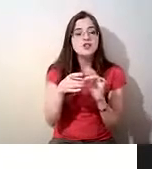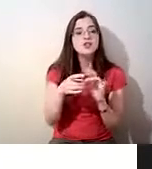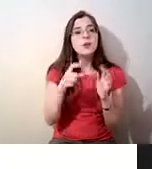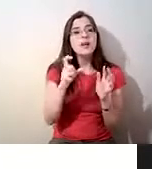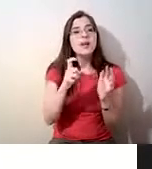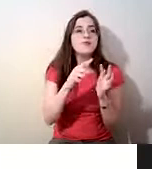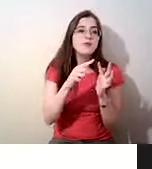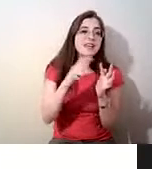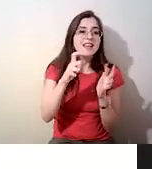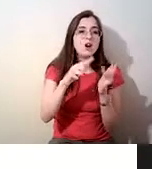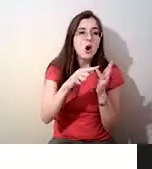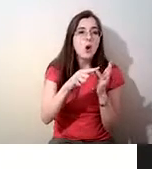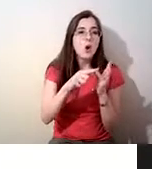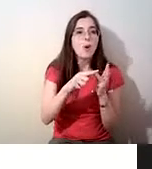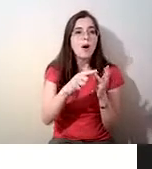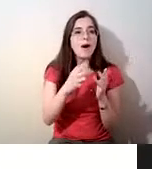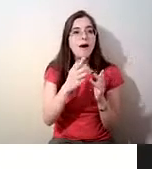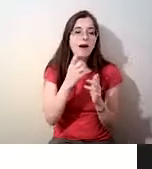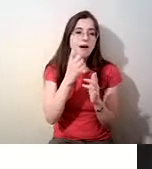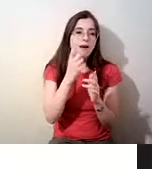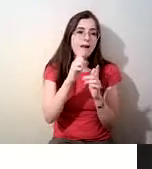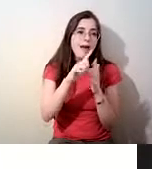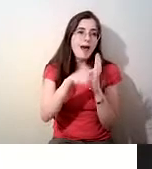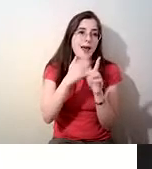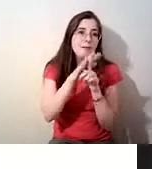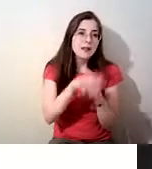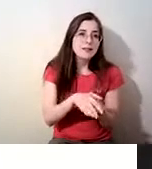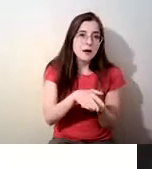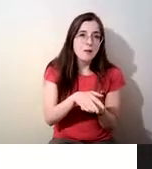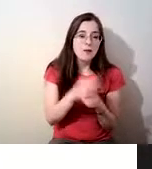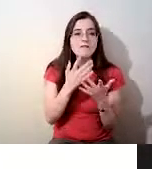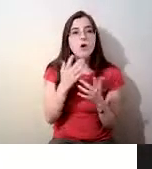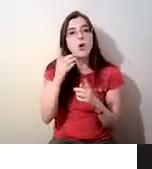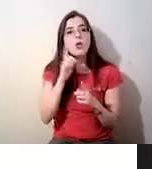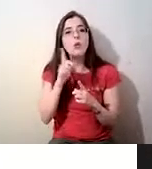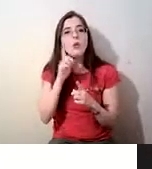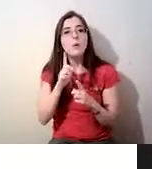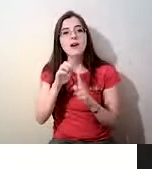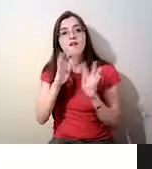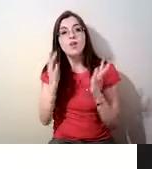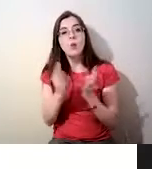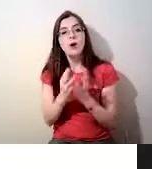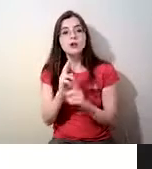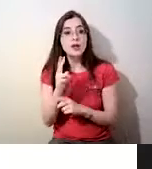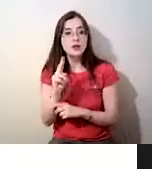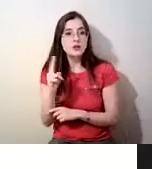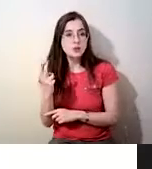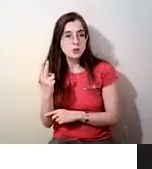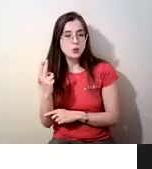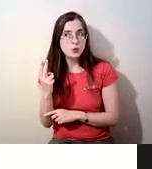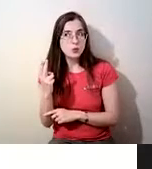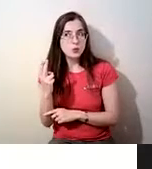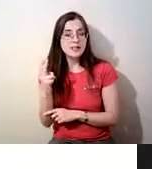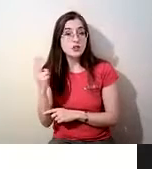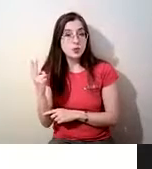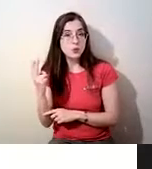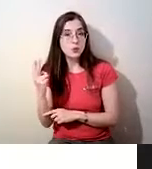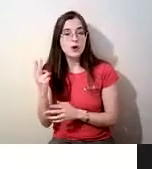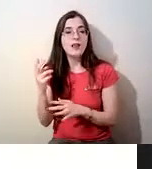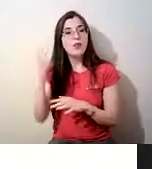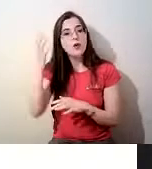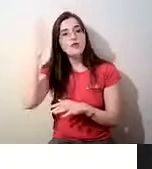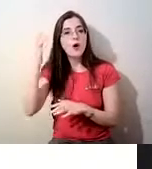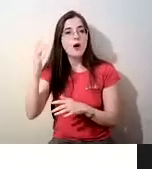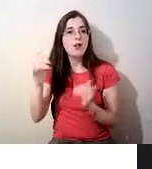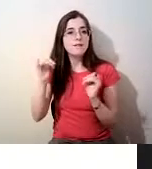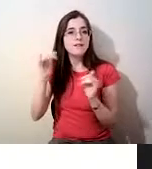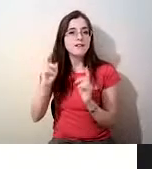Women of the World festival 2022 at royal festival hall. so may i welcome Khaironni to join us and